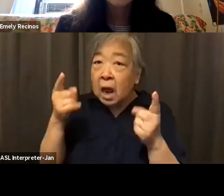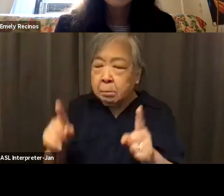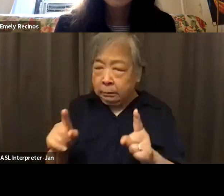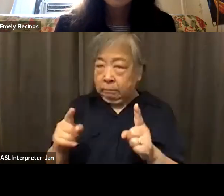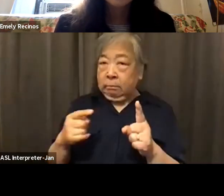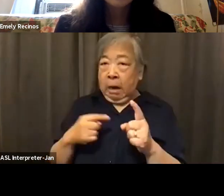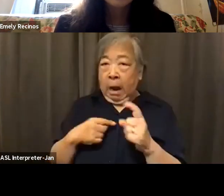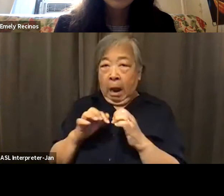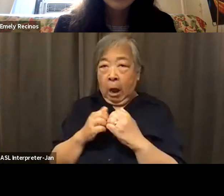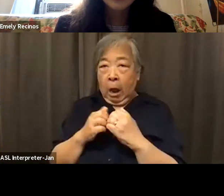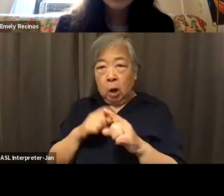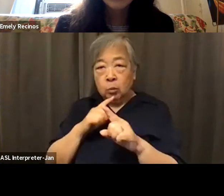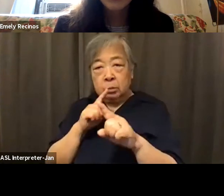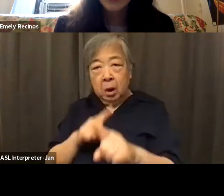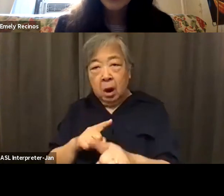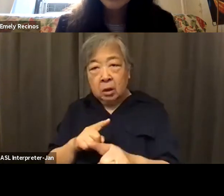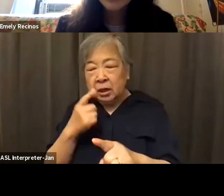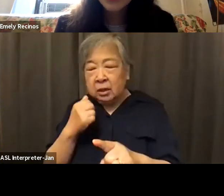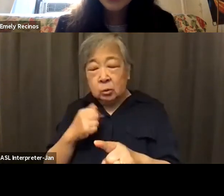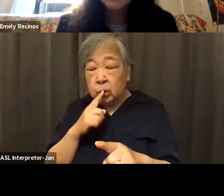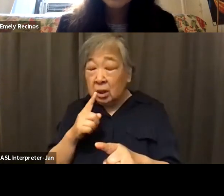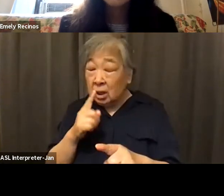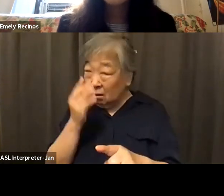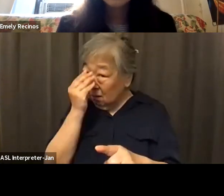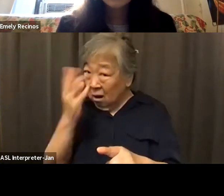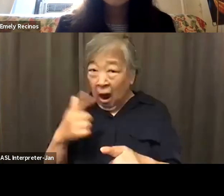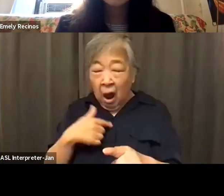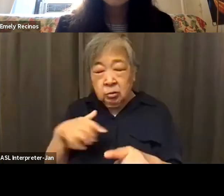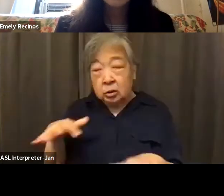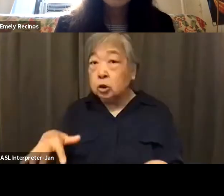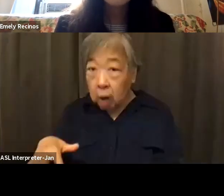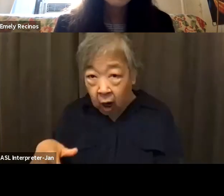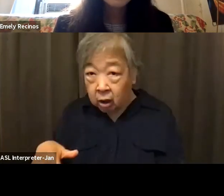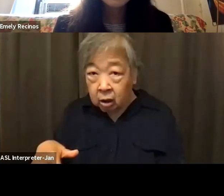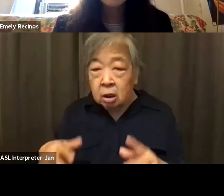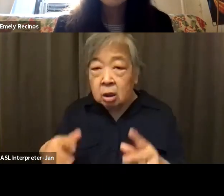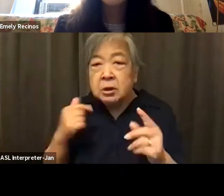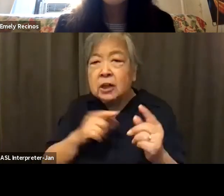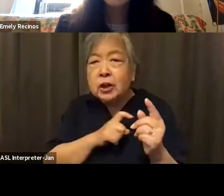Because I honestly was just in shock because he just grabbed me sort of out of nowhere